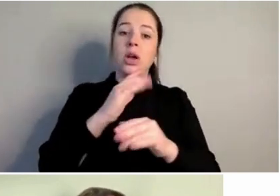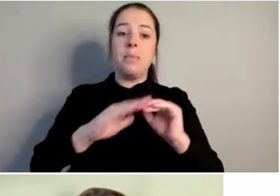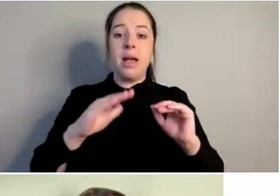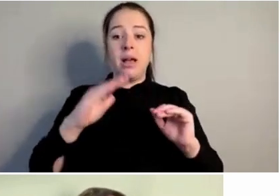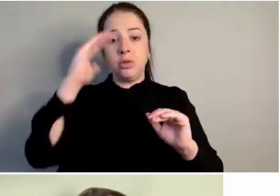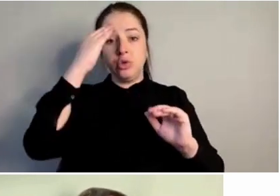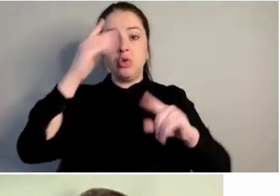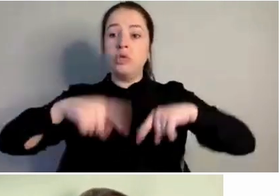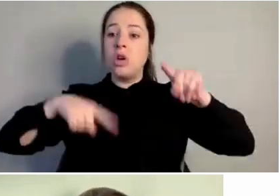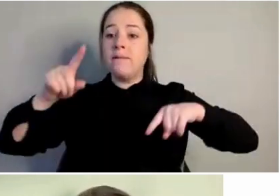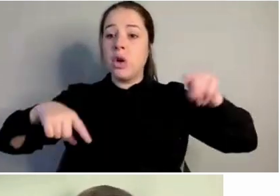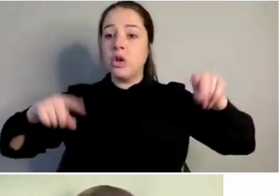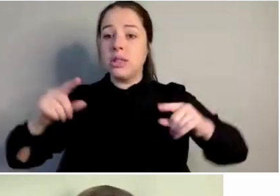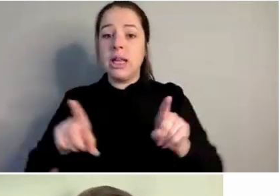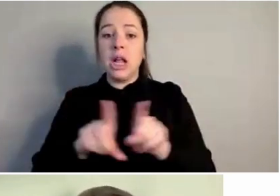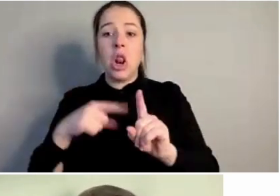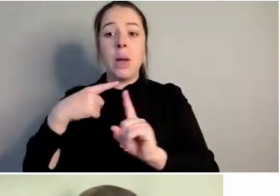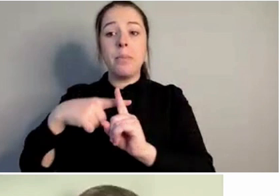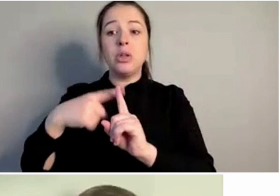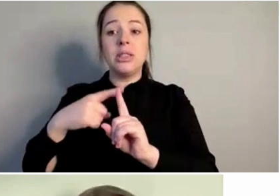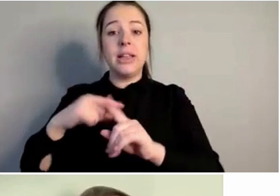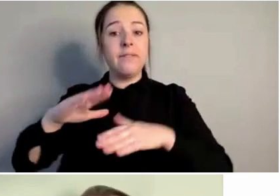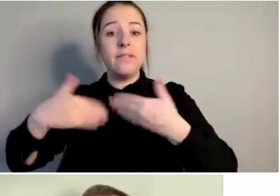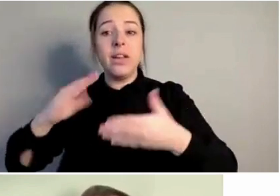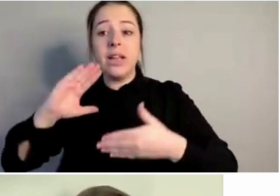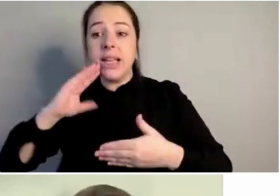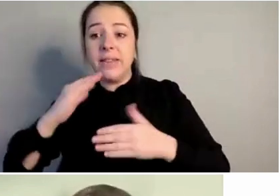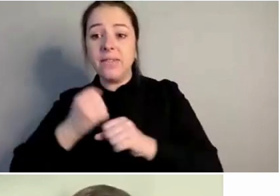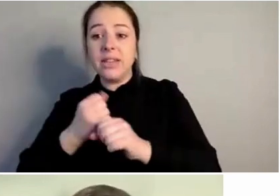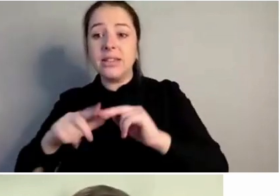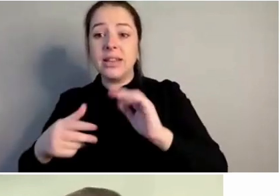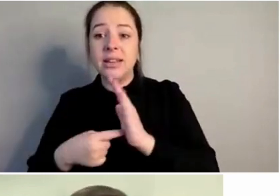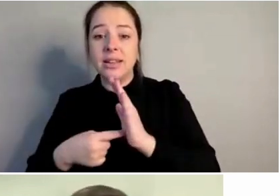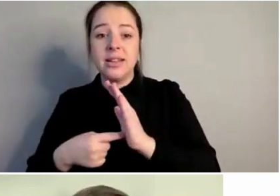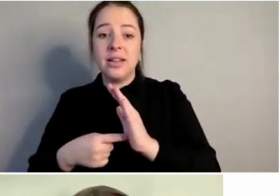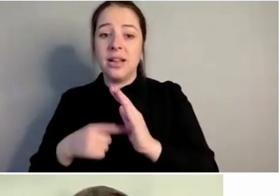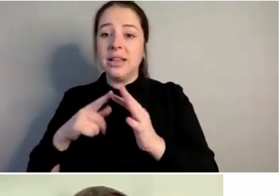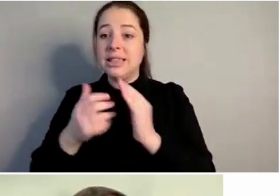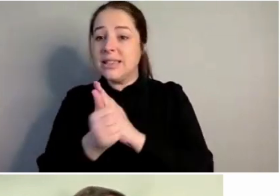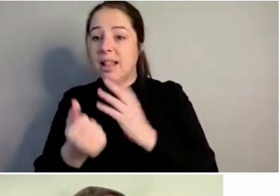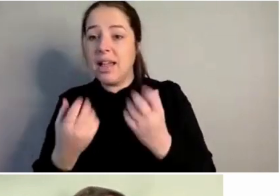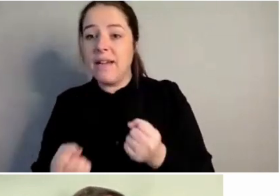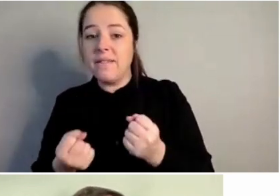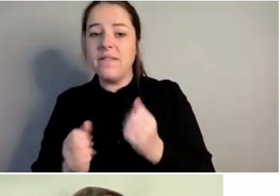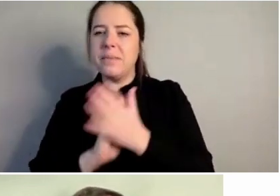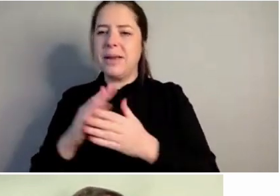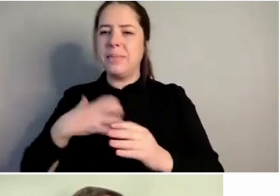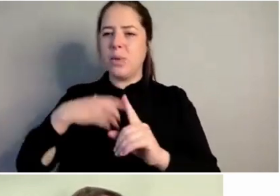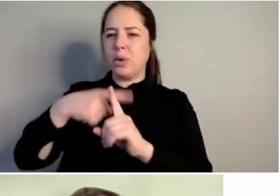and as a particular gift and skill that comes with the particular human approach for the individual.